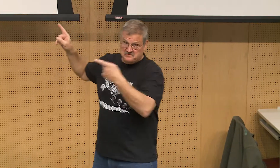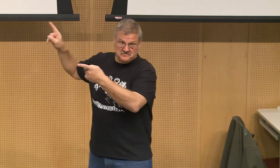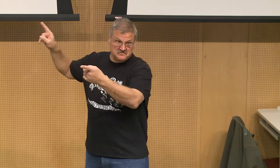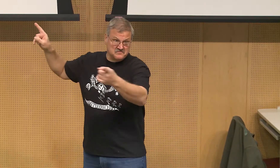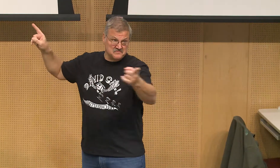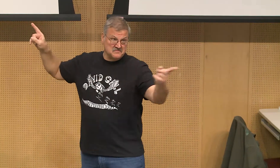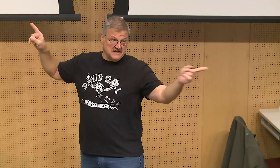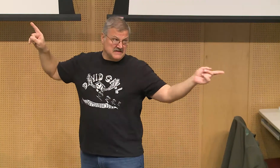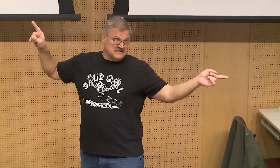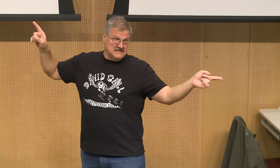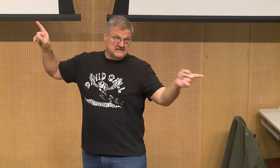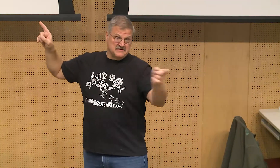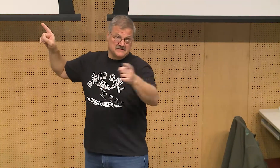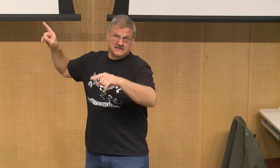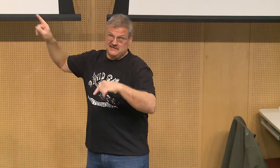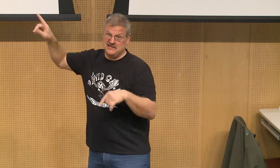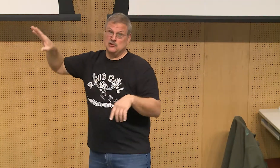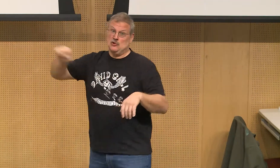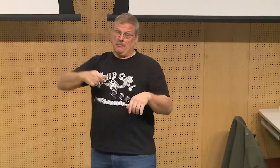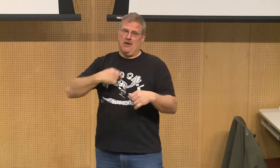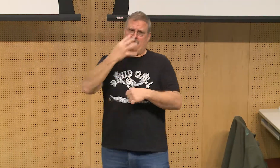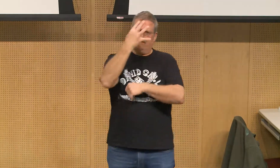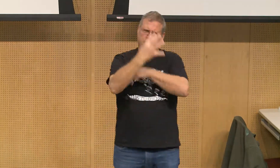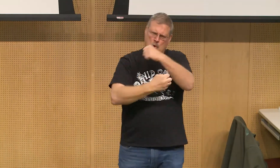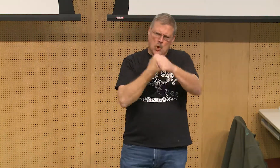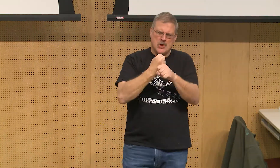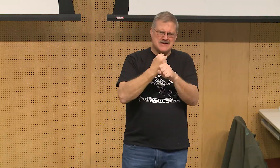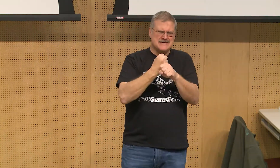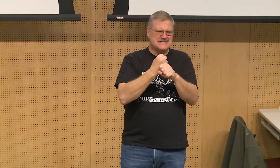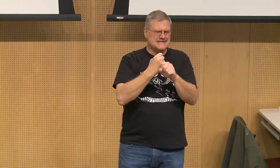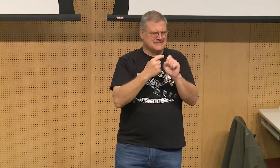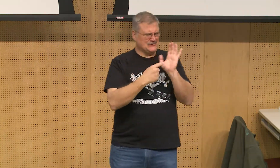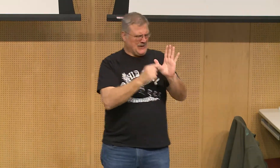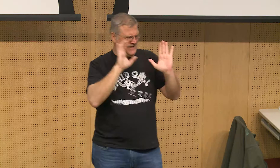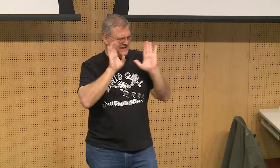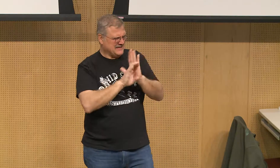Think folks in the room have seen this. It took me 4 years.